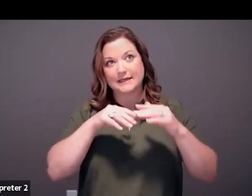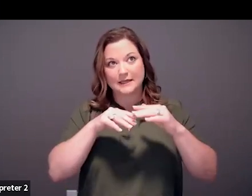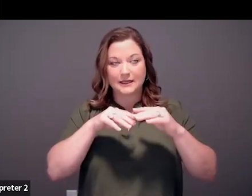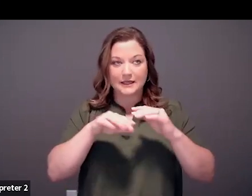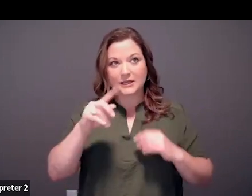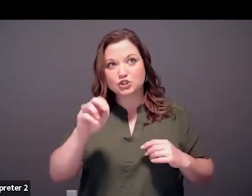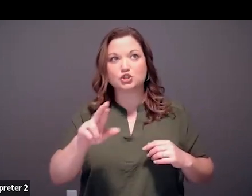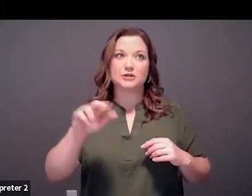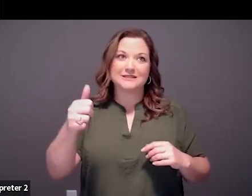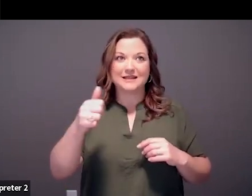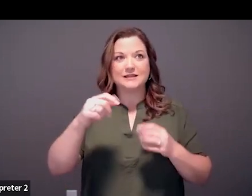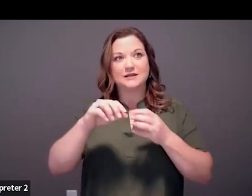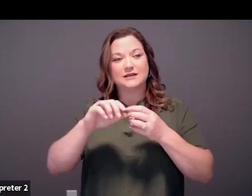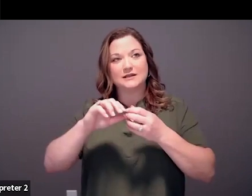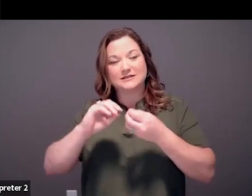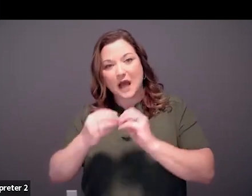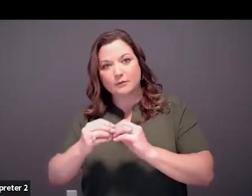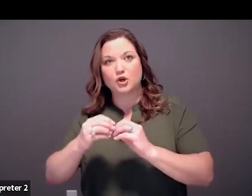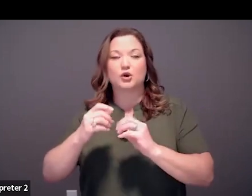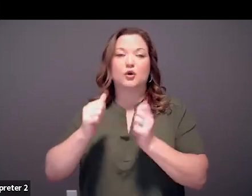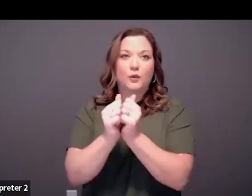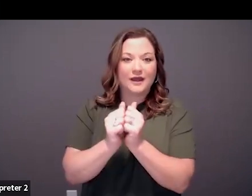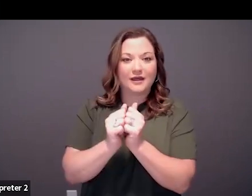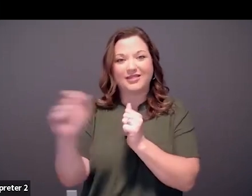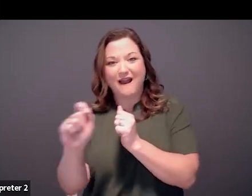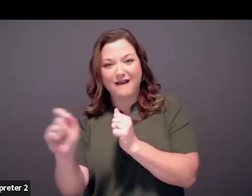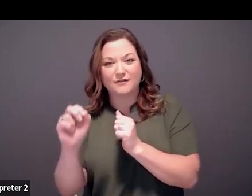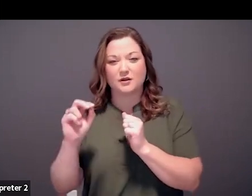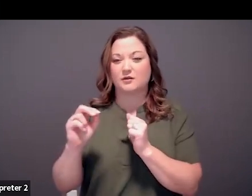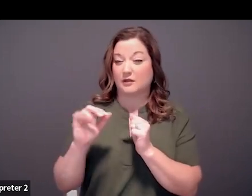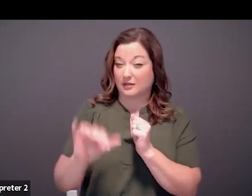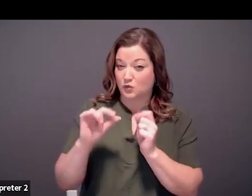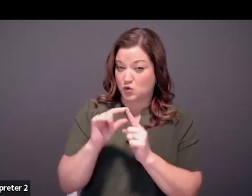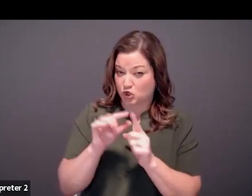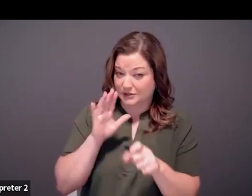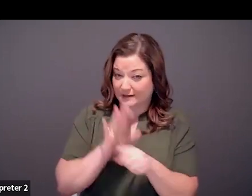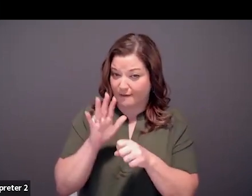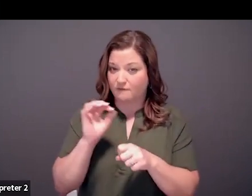including hyphens, like with the words, or is it enough to just have it that way?